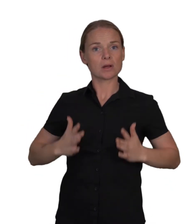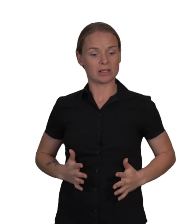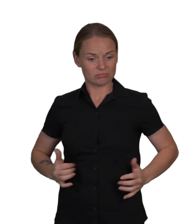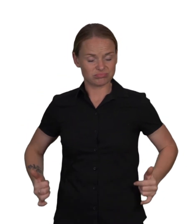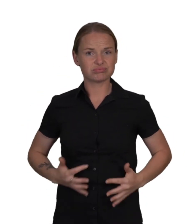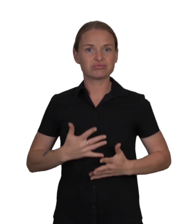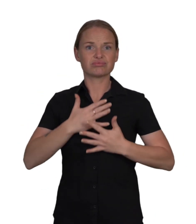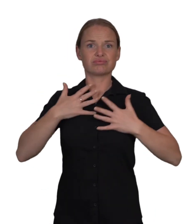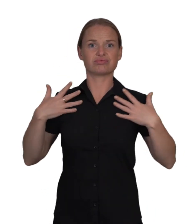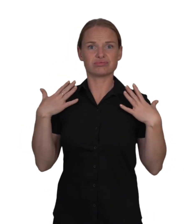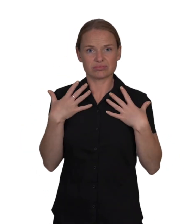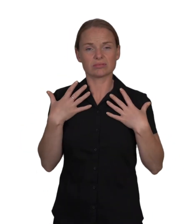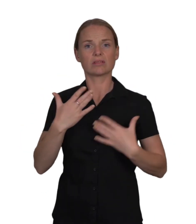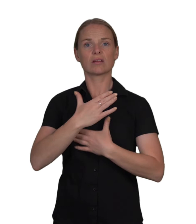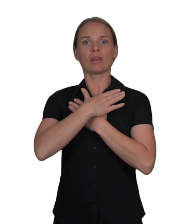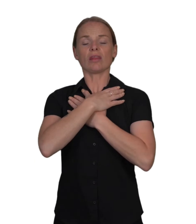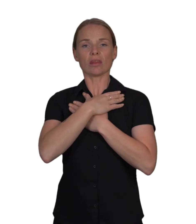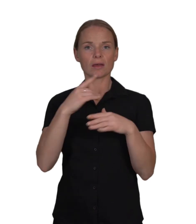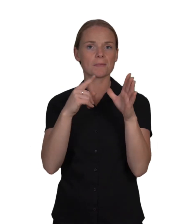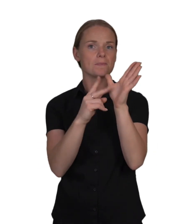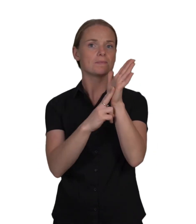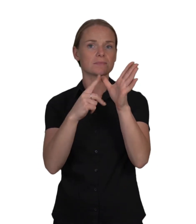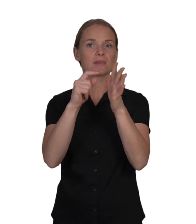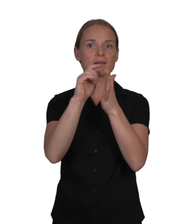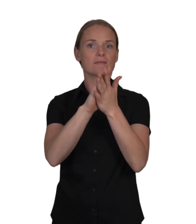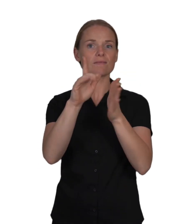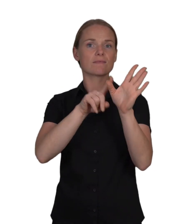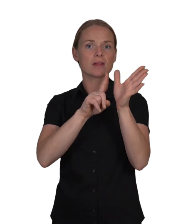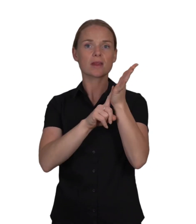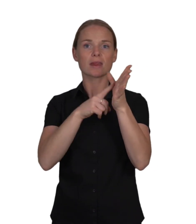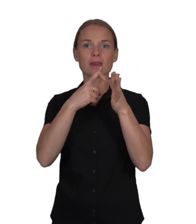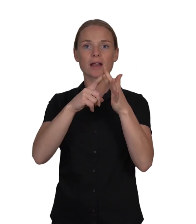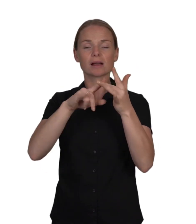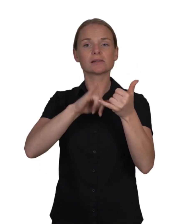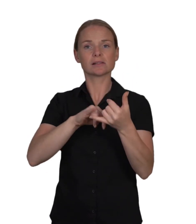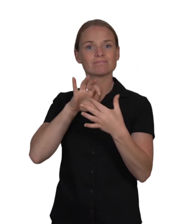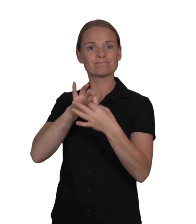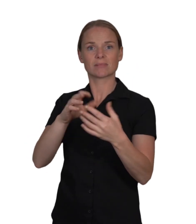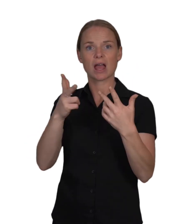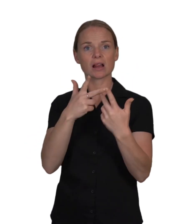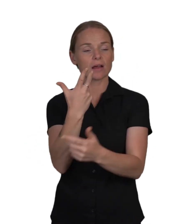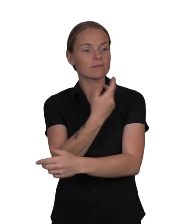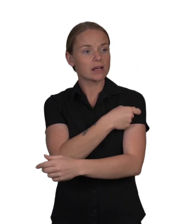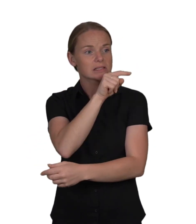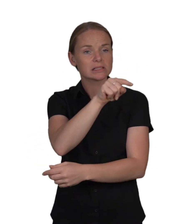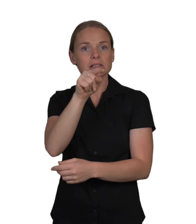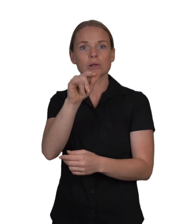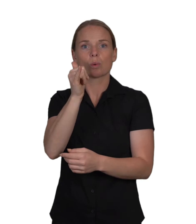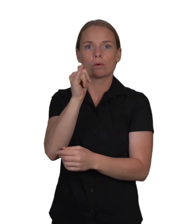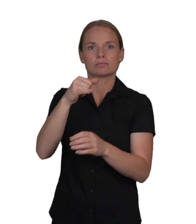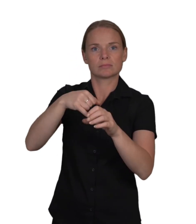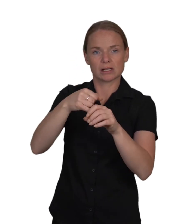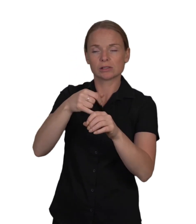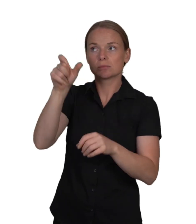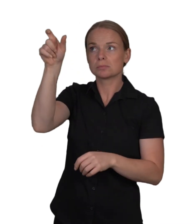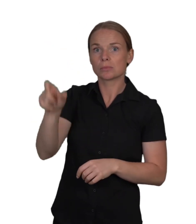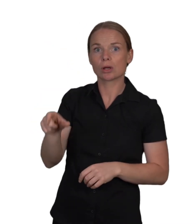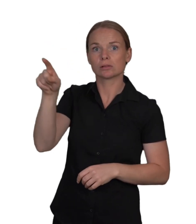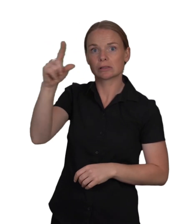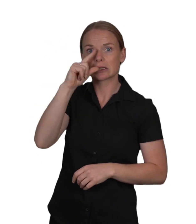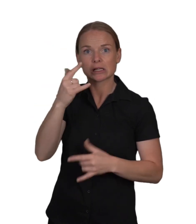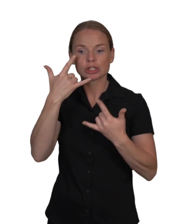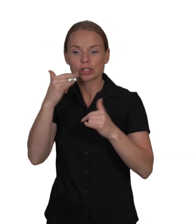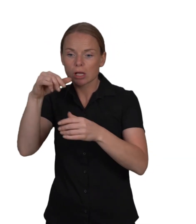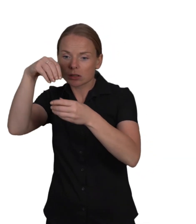anaphylaxis to other vaccines or to other medicines – your provider can check